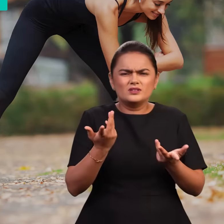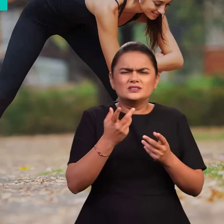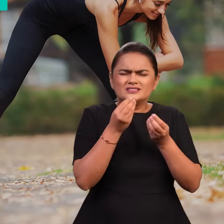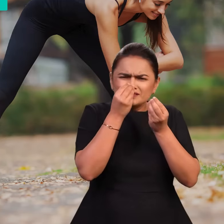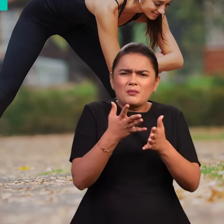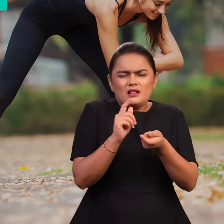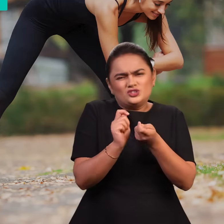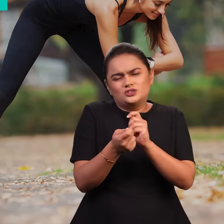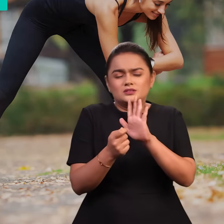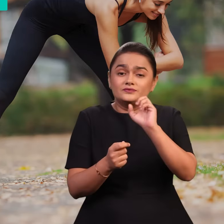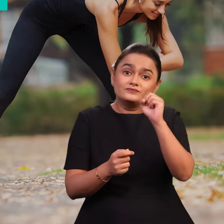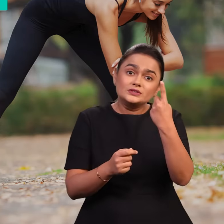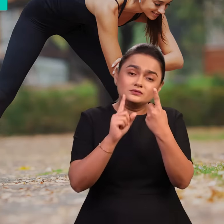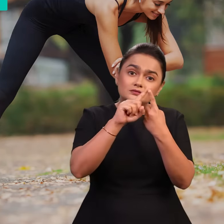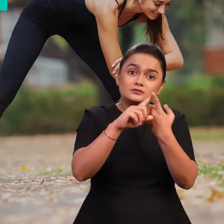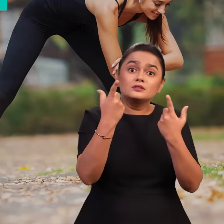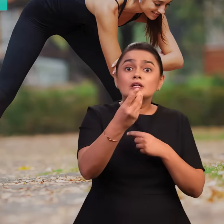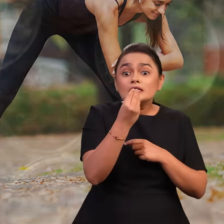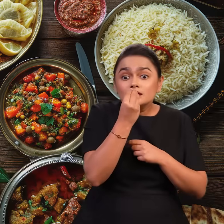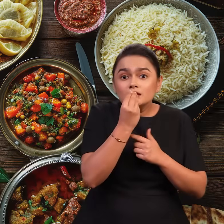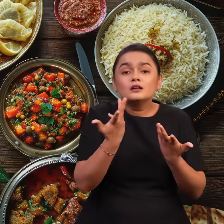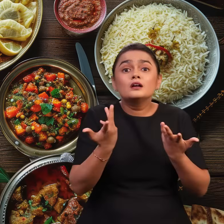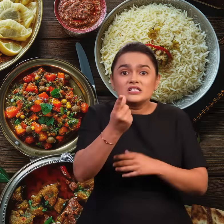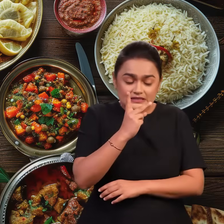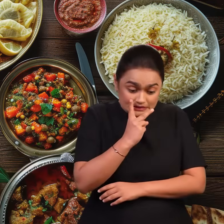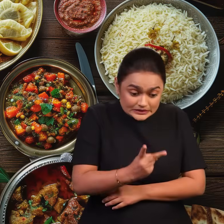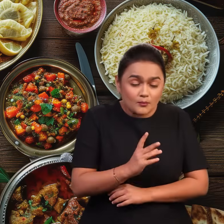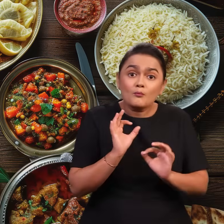There are two very simple changes. First be mindful of what you eat.